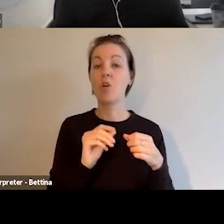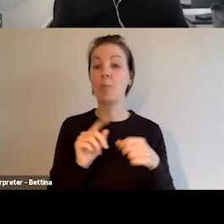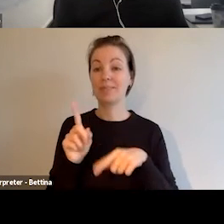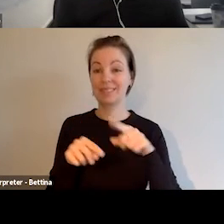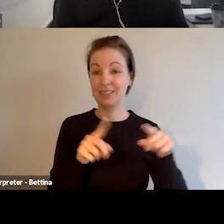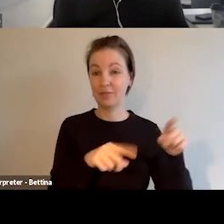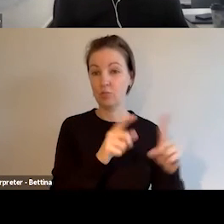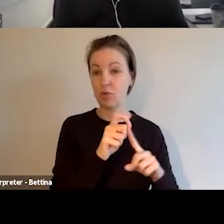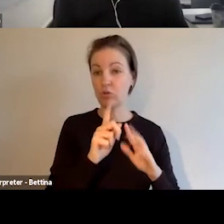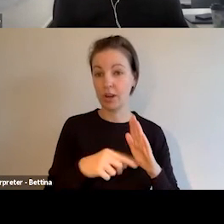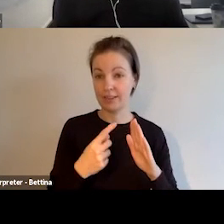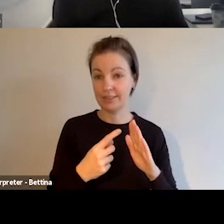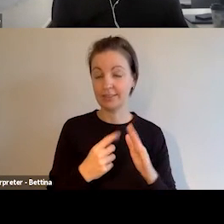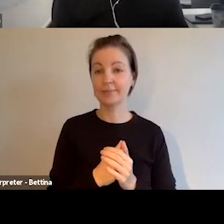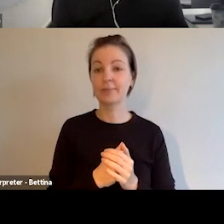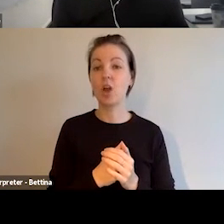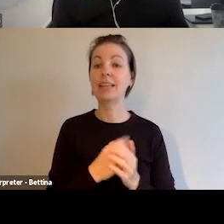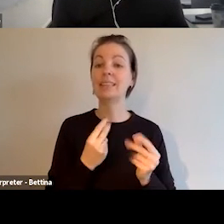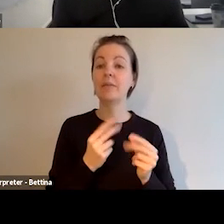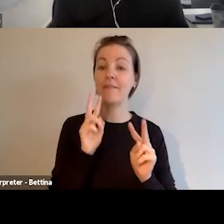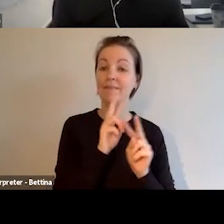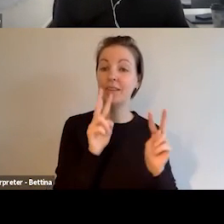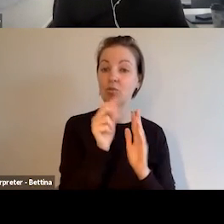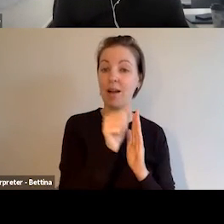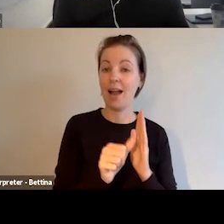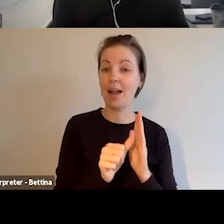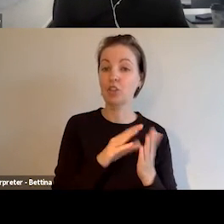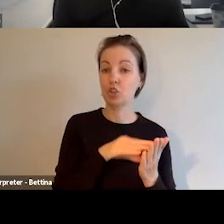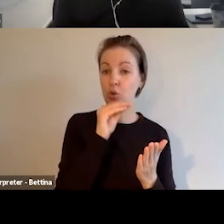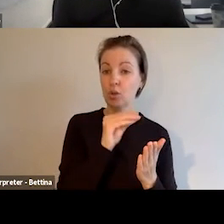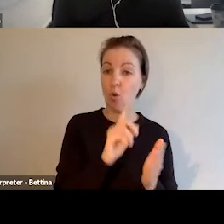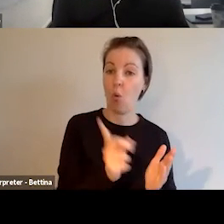We might have visual arts students in five or six different projects